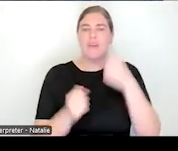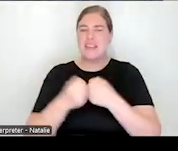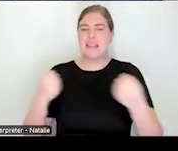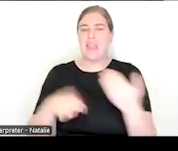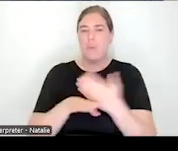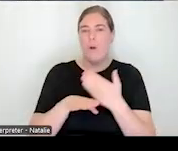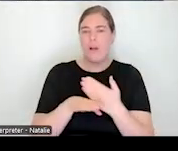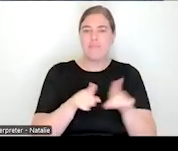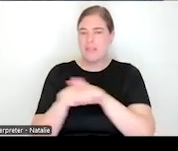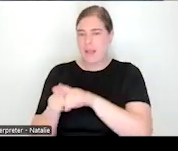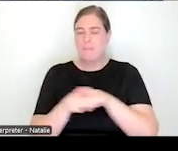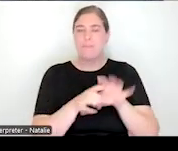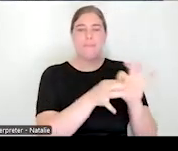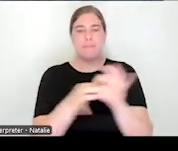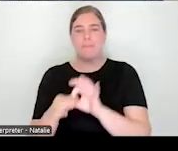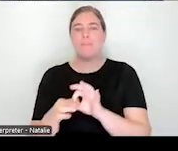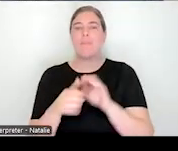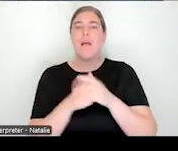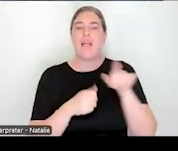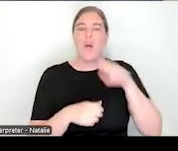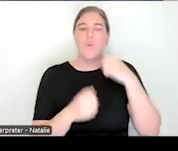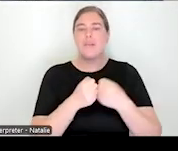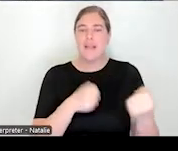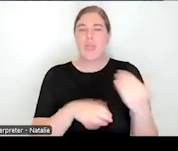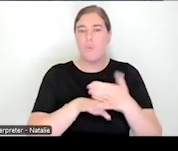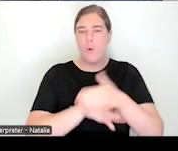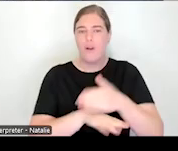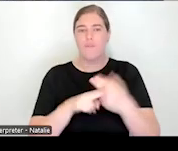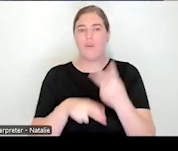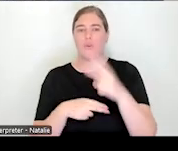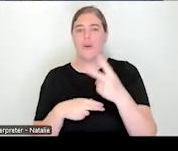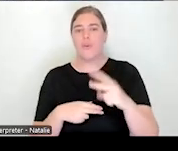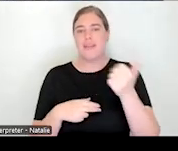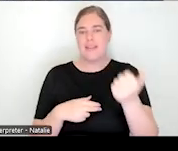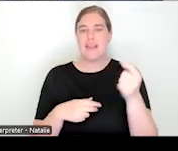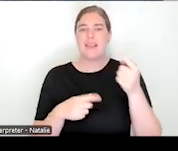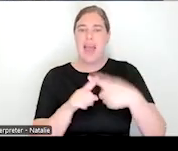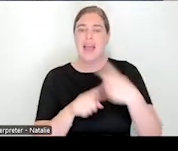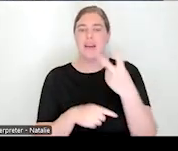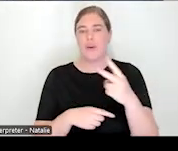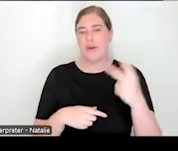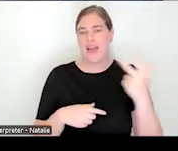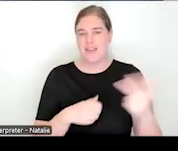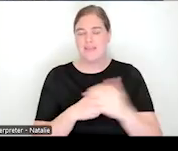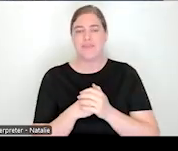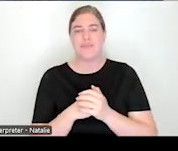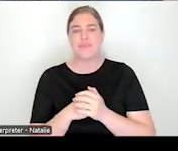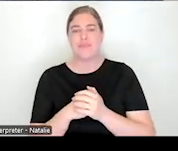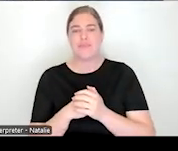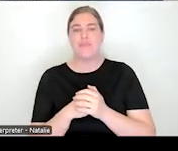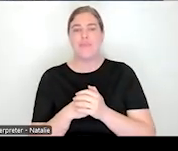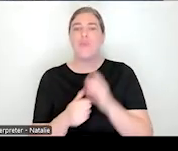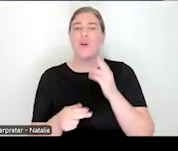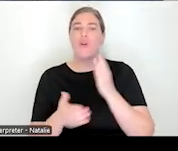online elements in 2026 and 2028. The focus of it is to build wider sector awareness of the work